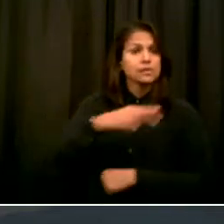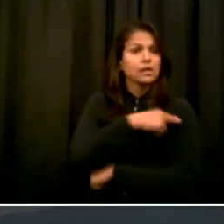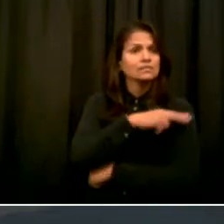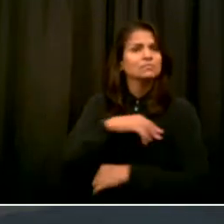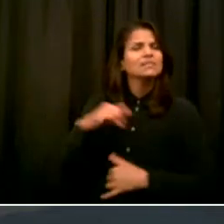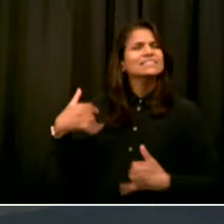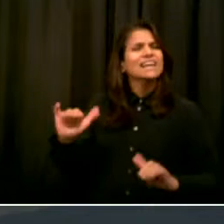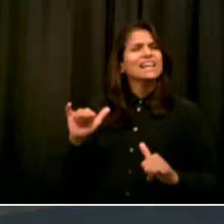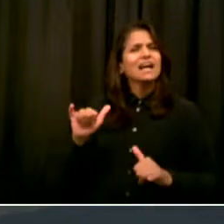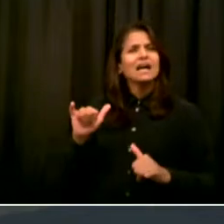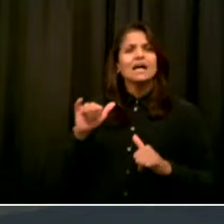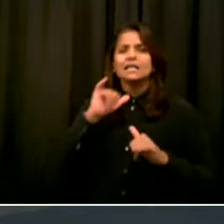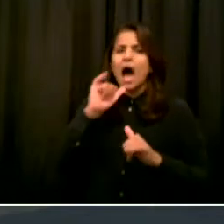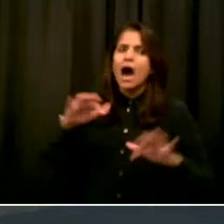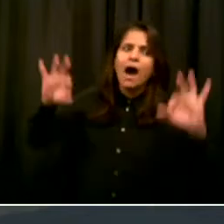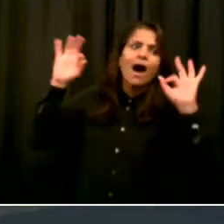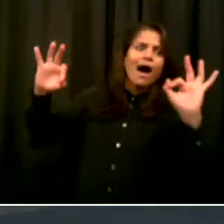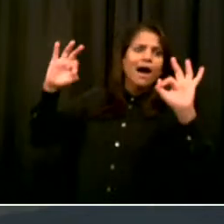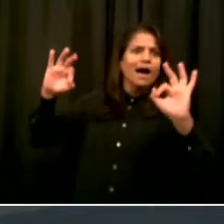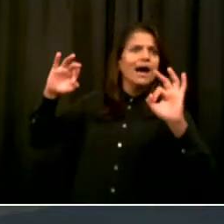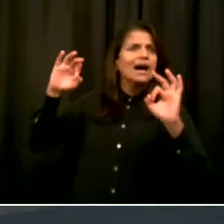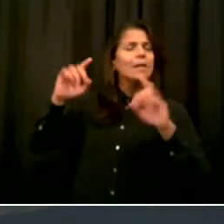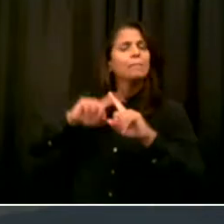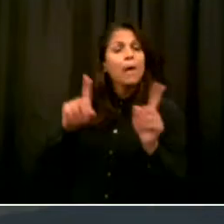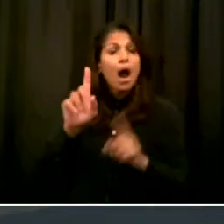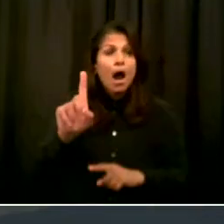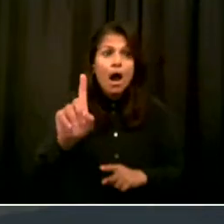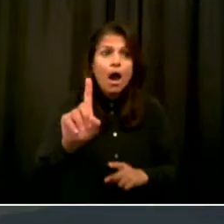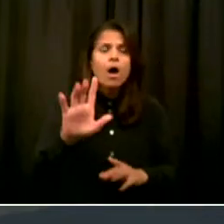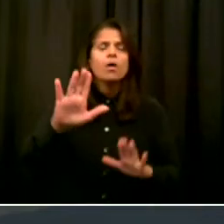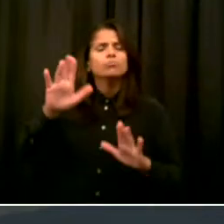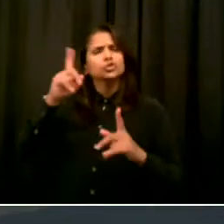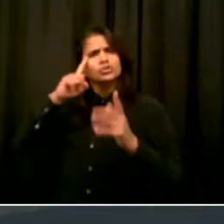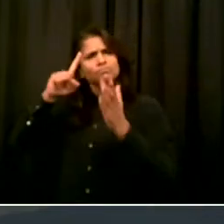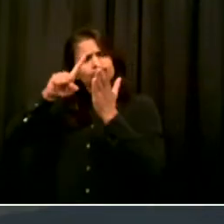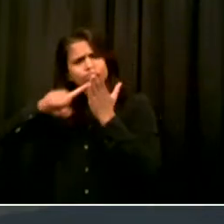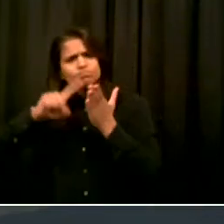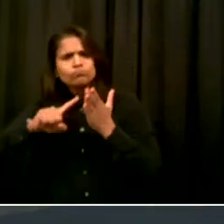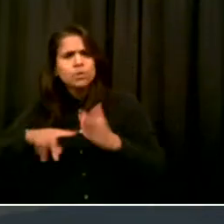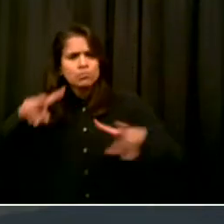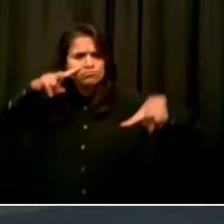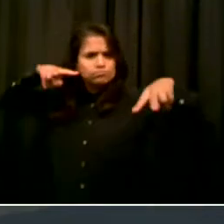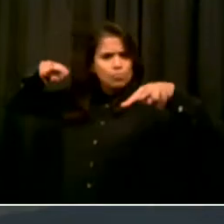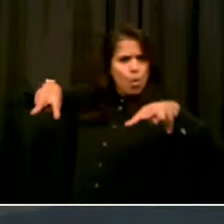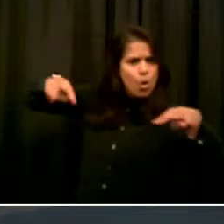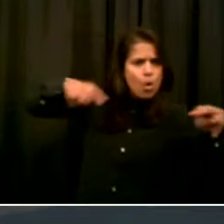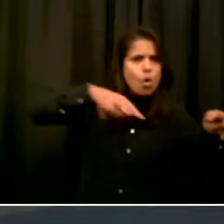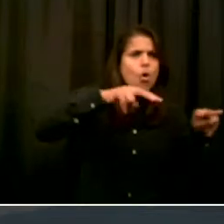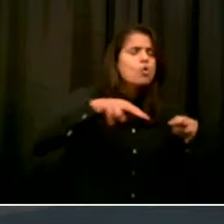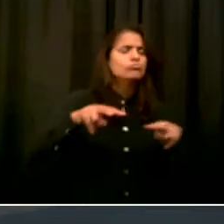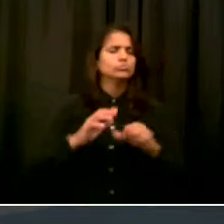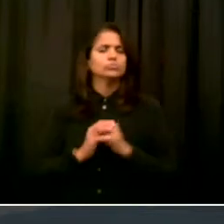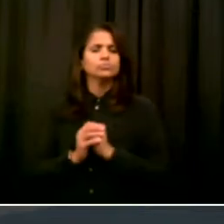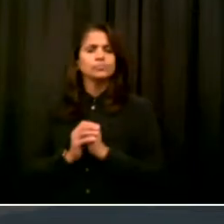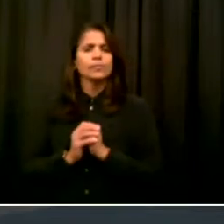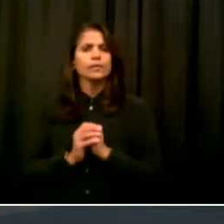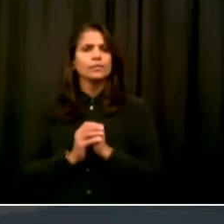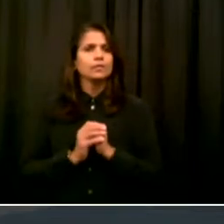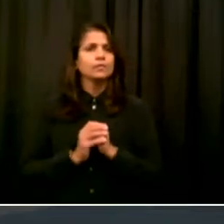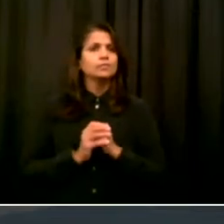SPRPRG,IN ORF SSURE. . AND WITH HOSPITALIZATIONS IN GENERAL, THE AREA OF CONCERN IS A OF A LOT BEBEERTT HATN WHAA